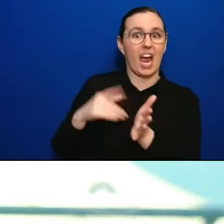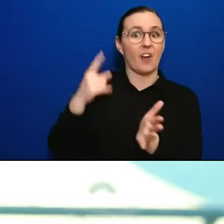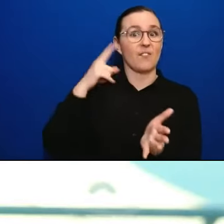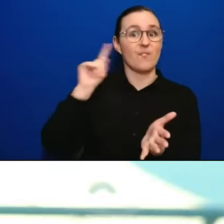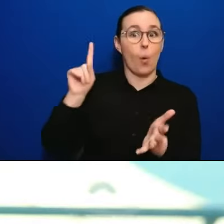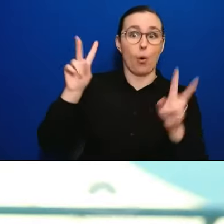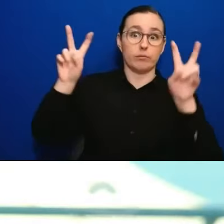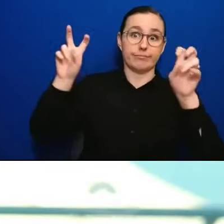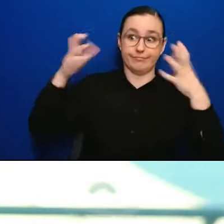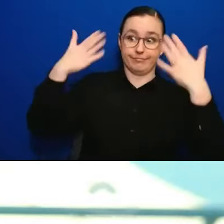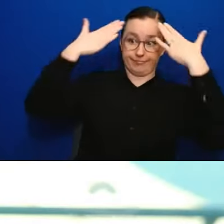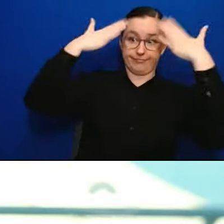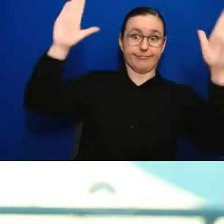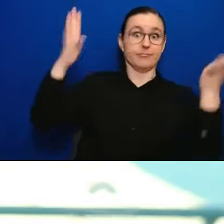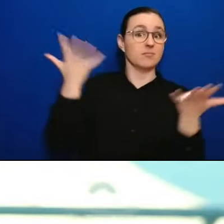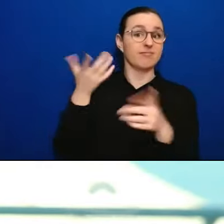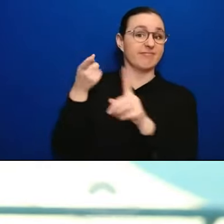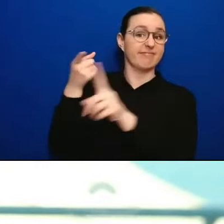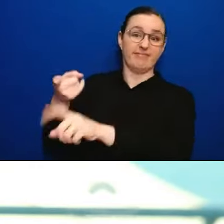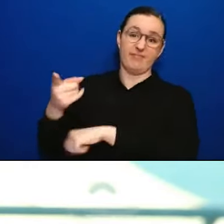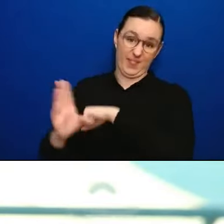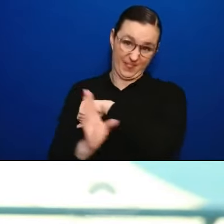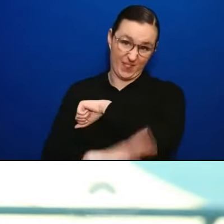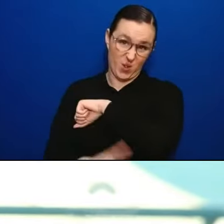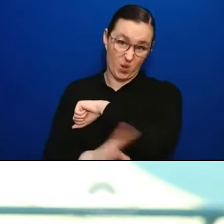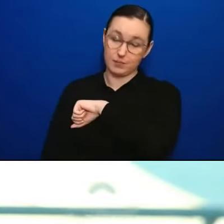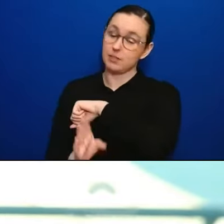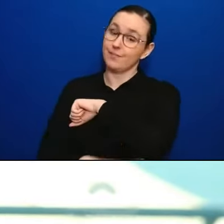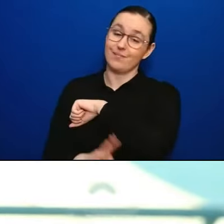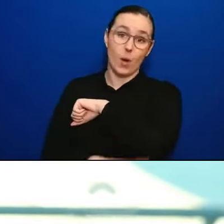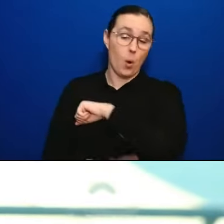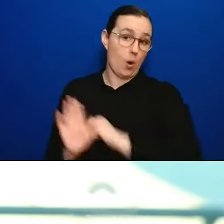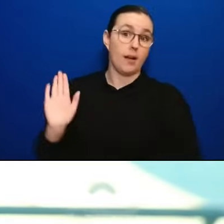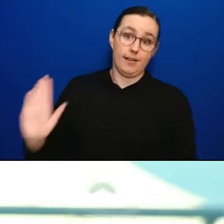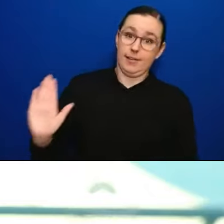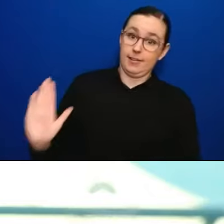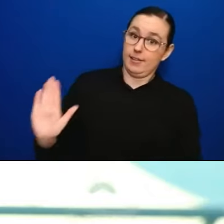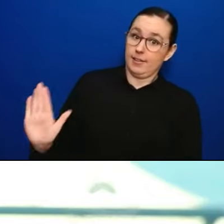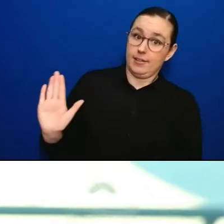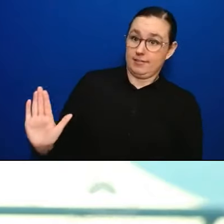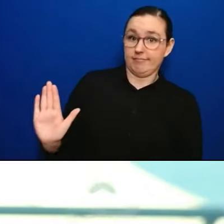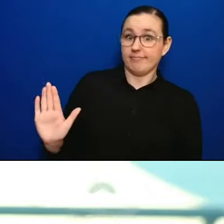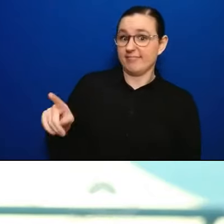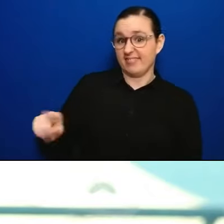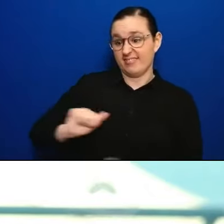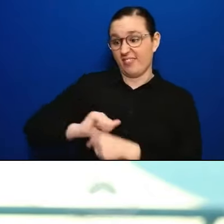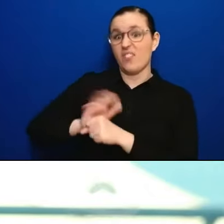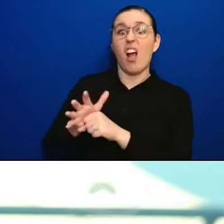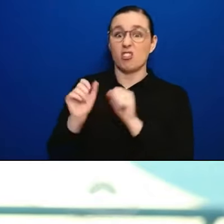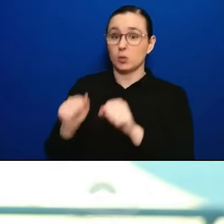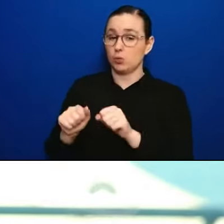prepare ourselves and all areas for more unknowns come the ffore